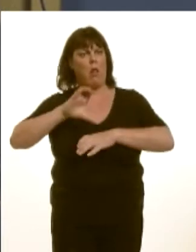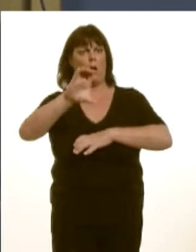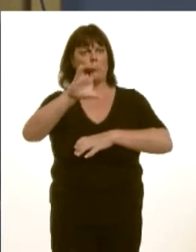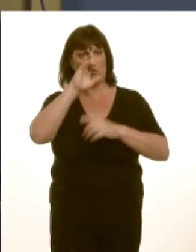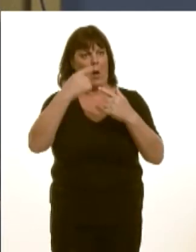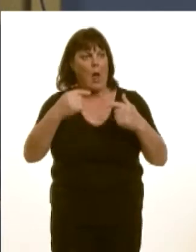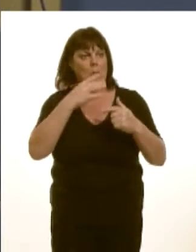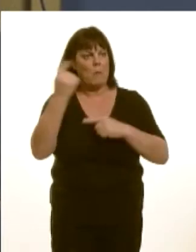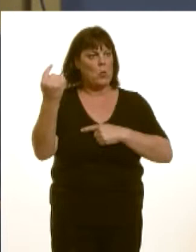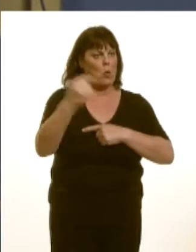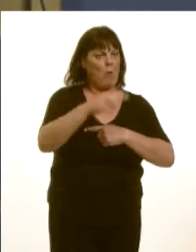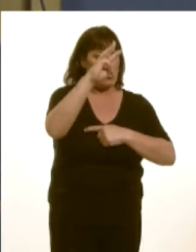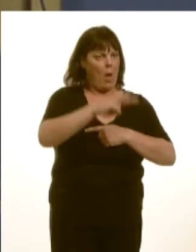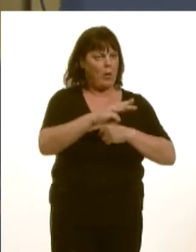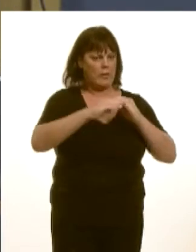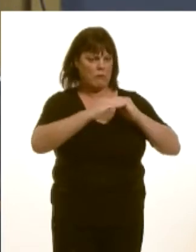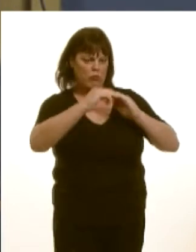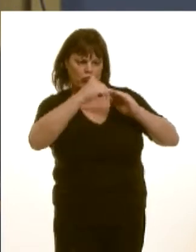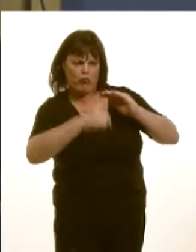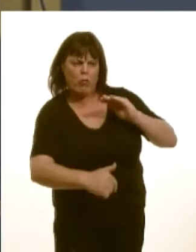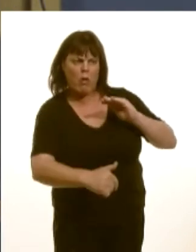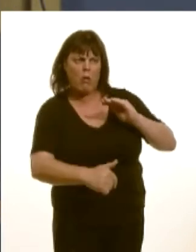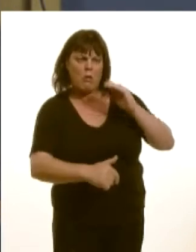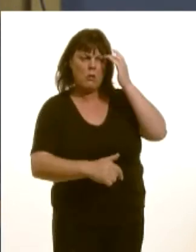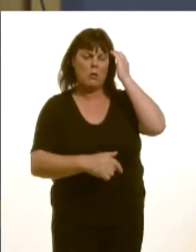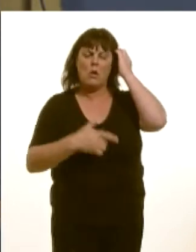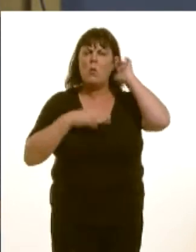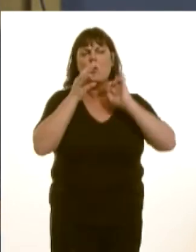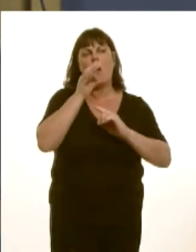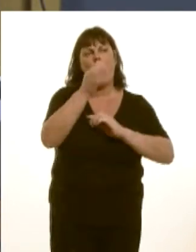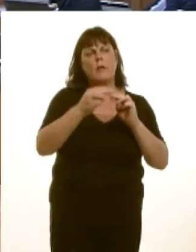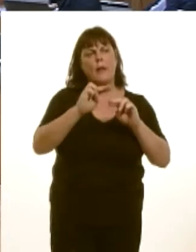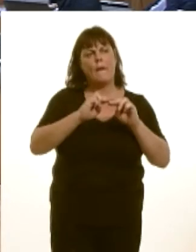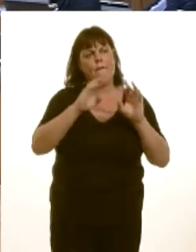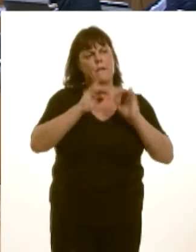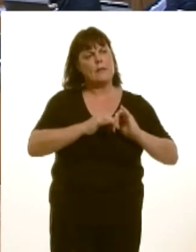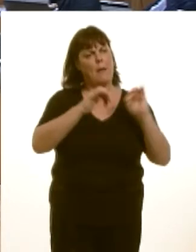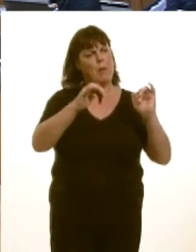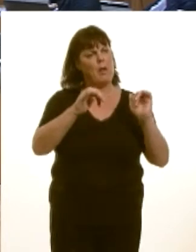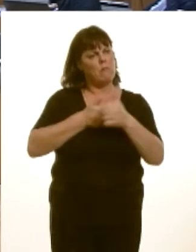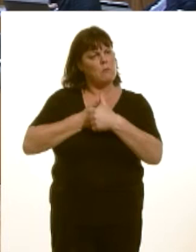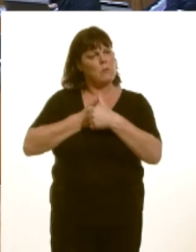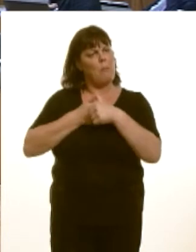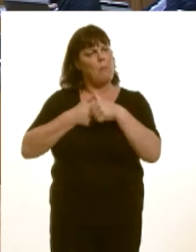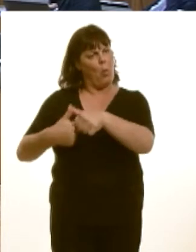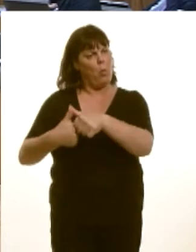Does the Welsh Government share the UK Government’s enthusiasm for fracking? Carwyn Jones: No, we always see the need for a precautionary approach.